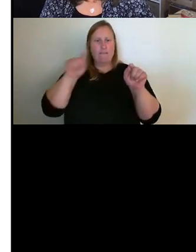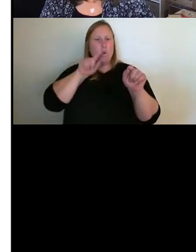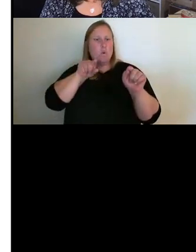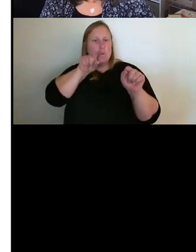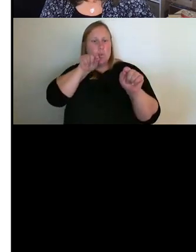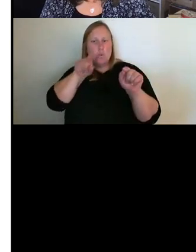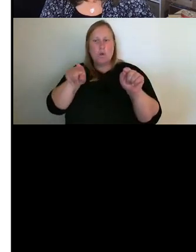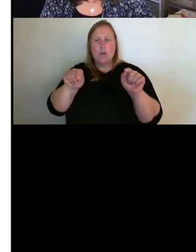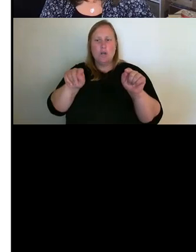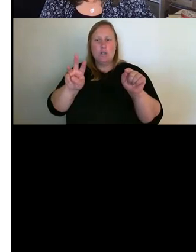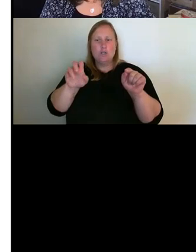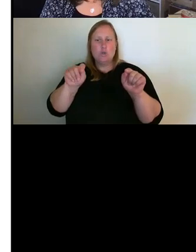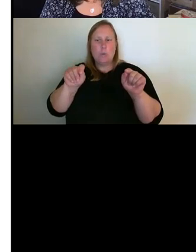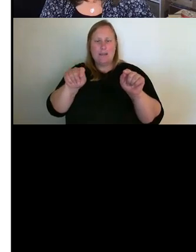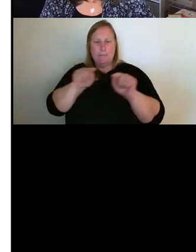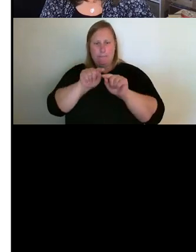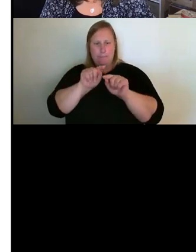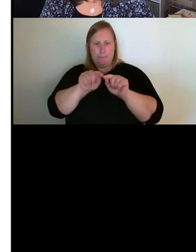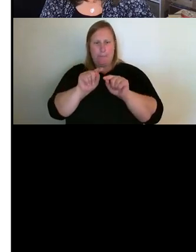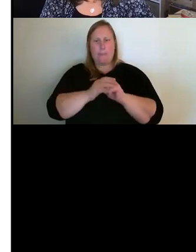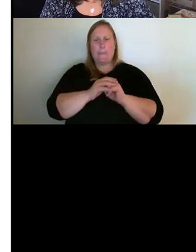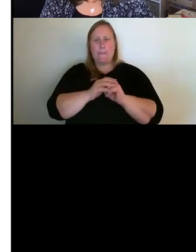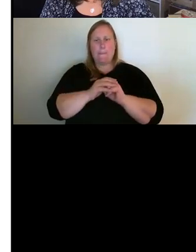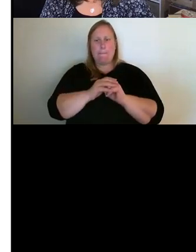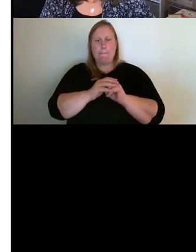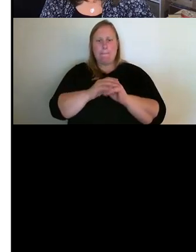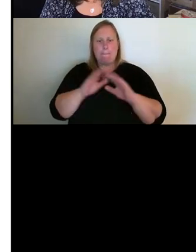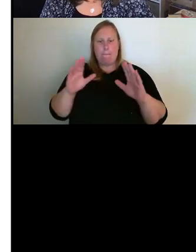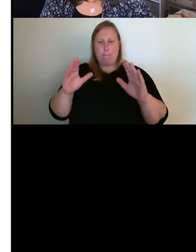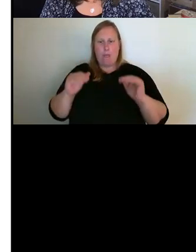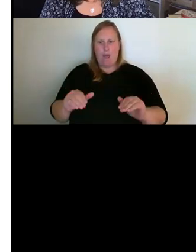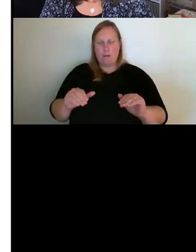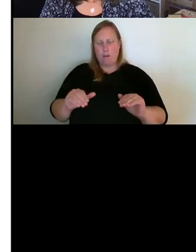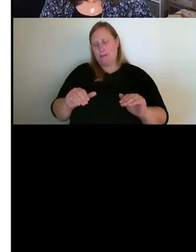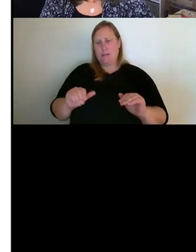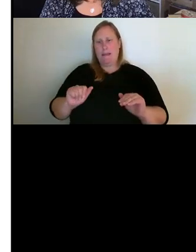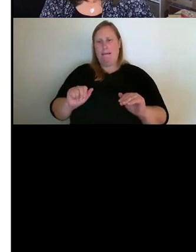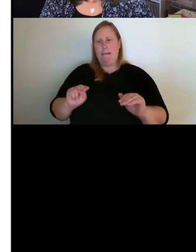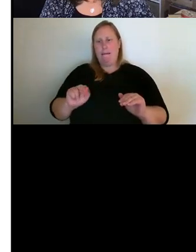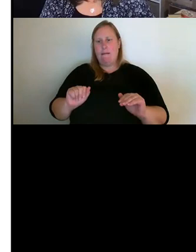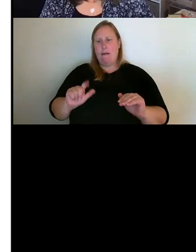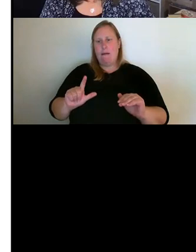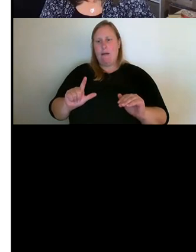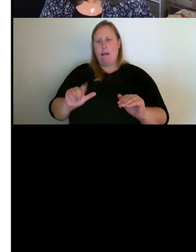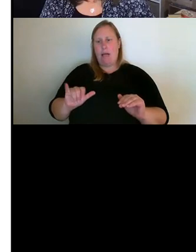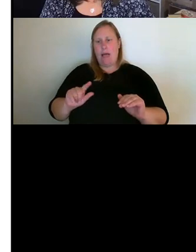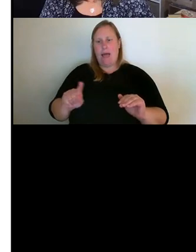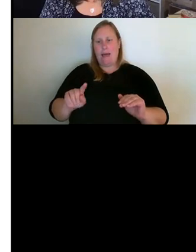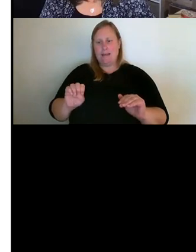Beneath the text box is the analyze box to select